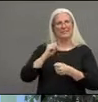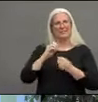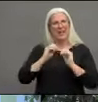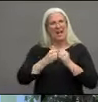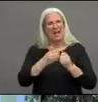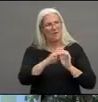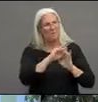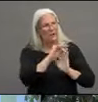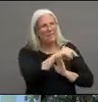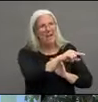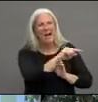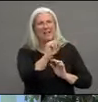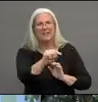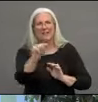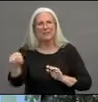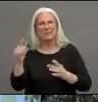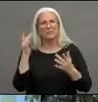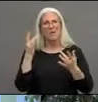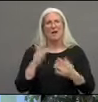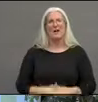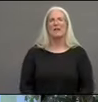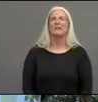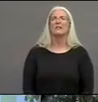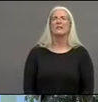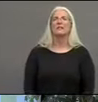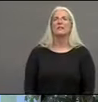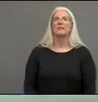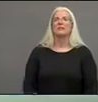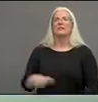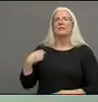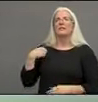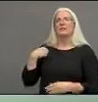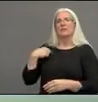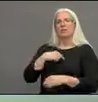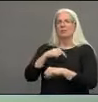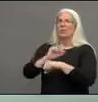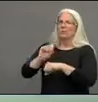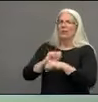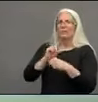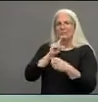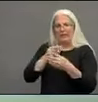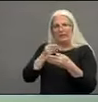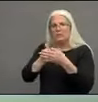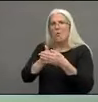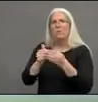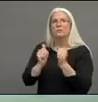community partners, nonprofits, other jurisdictions like cities, to find